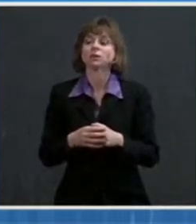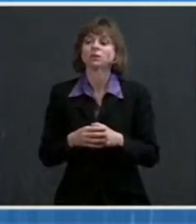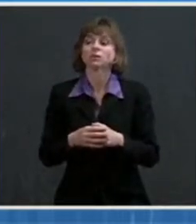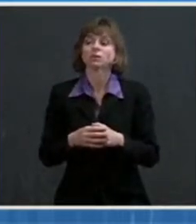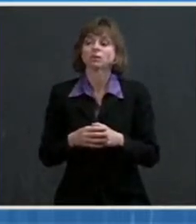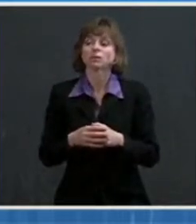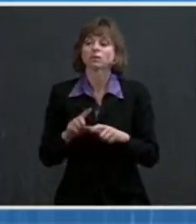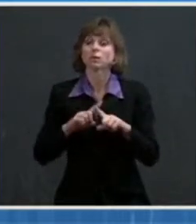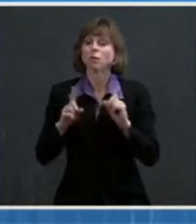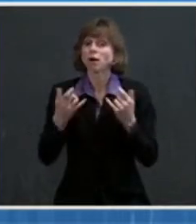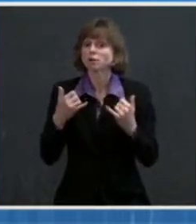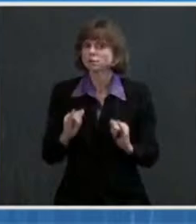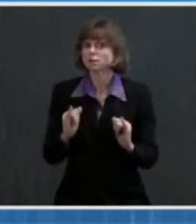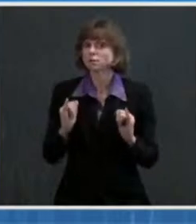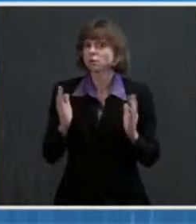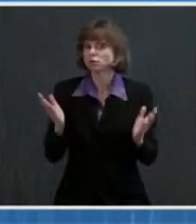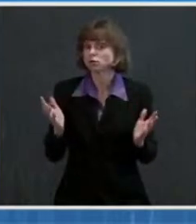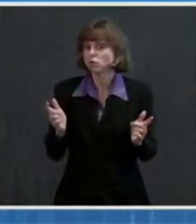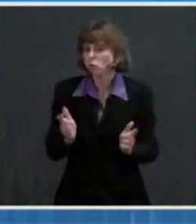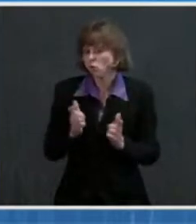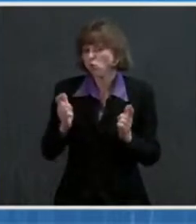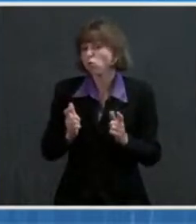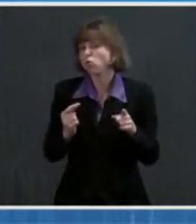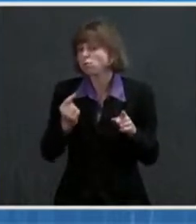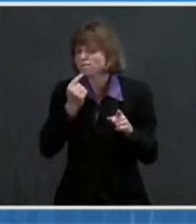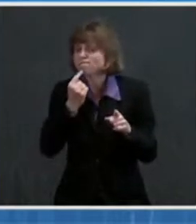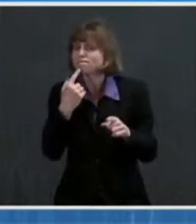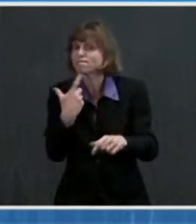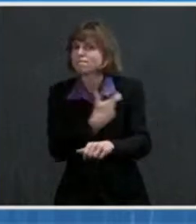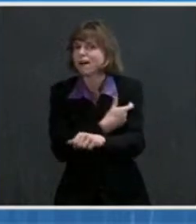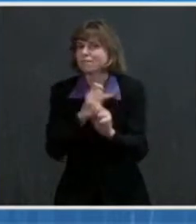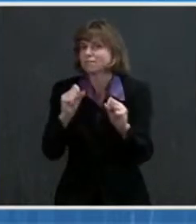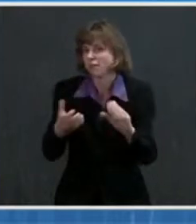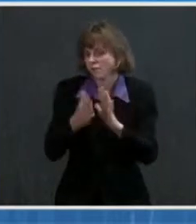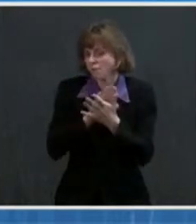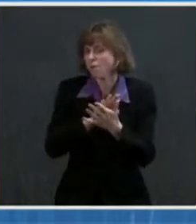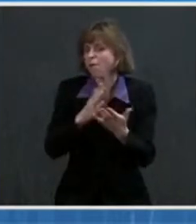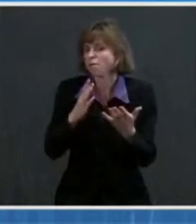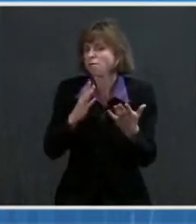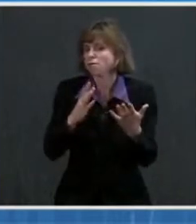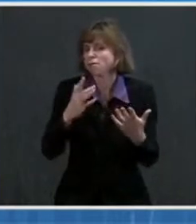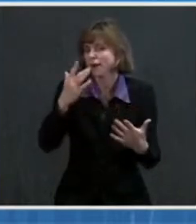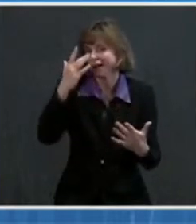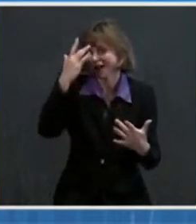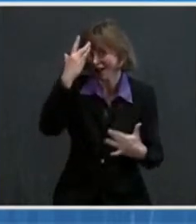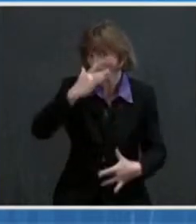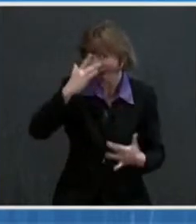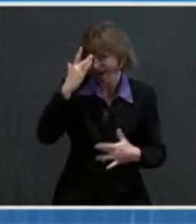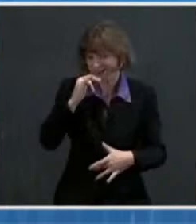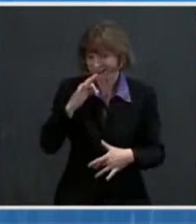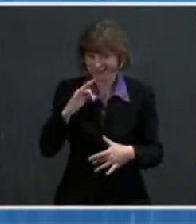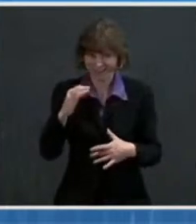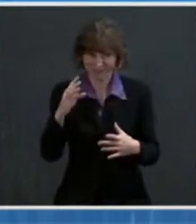ILLNESS, HOSPITALIZATION OR DEATH FROM COVID-19. HOWEVER THERE'S STILL A SMALL